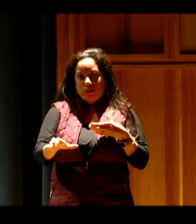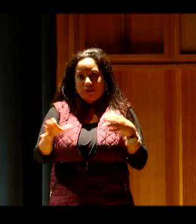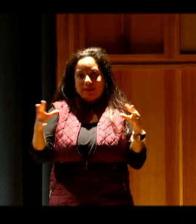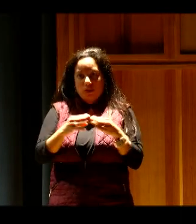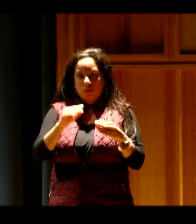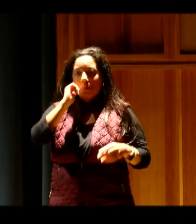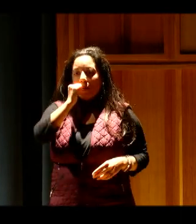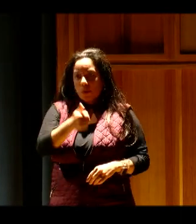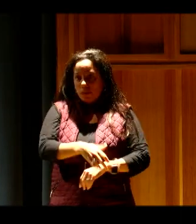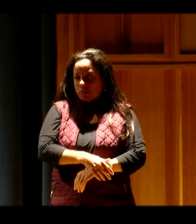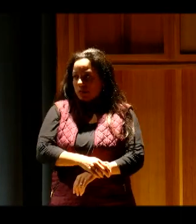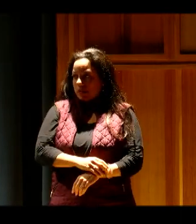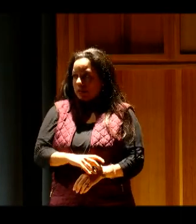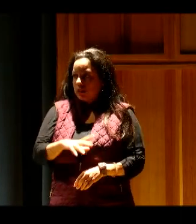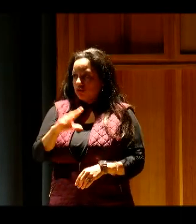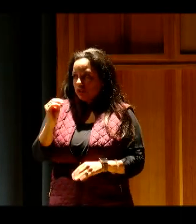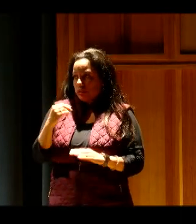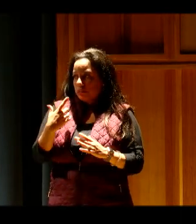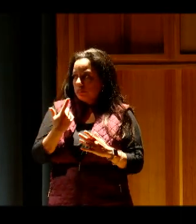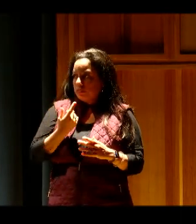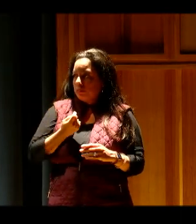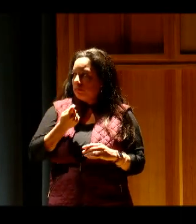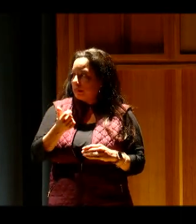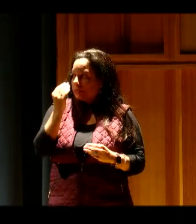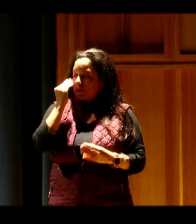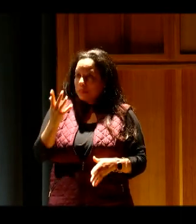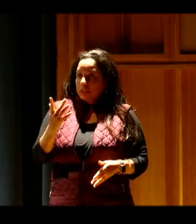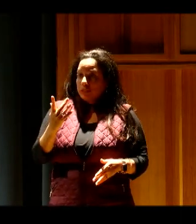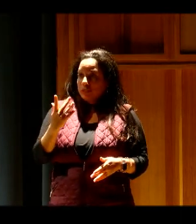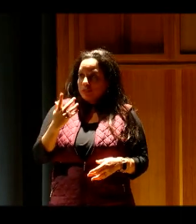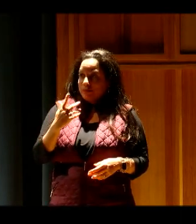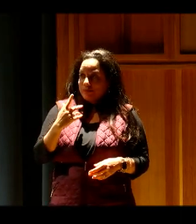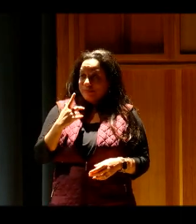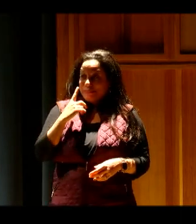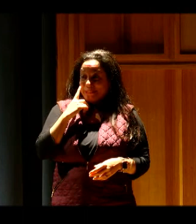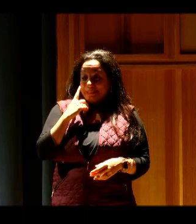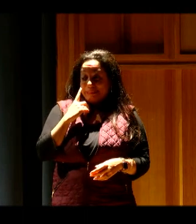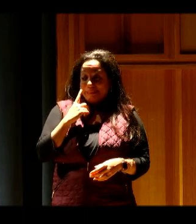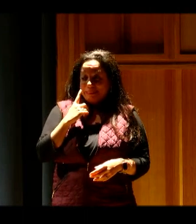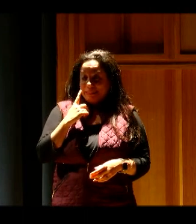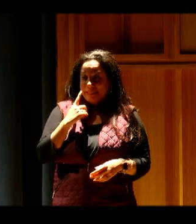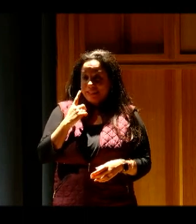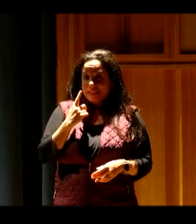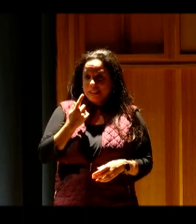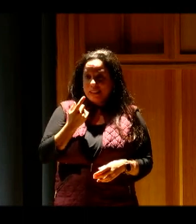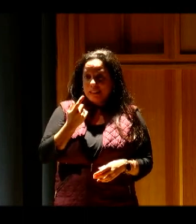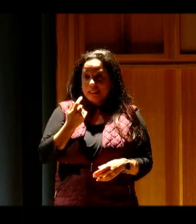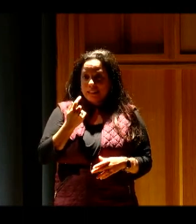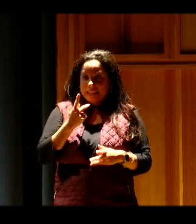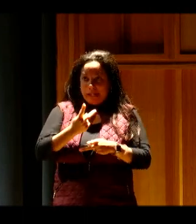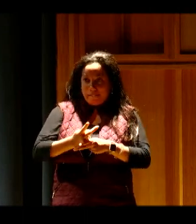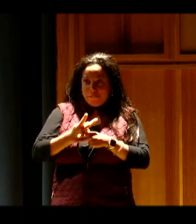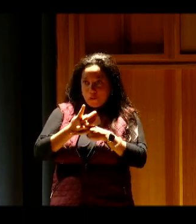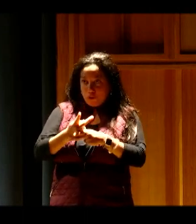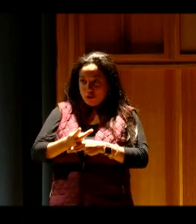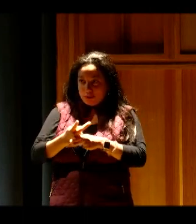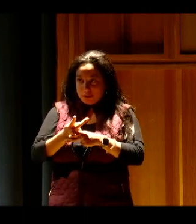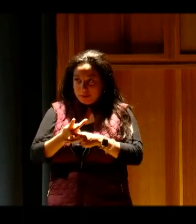And I'll just make a housekeeping announcement in the middle of my talk to say that there has been a sort of careful curation of tomorrow's breakout sessions